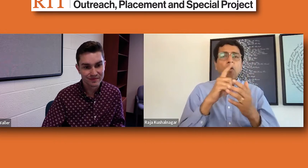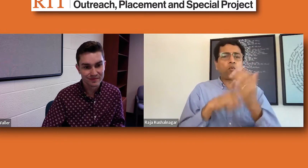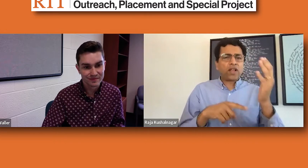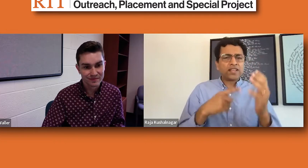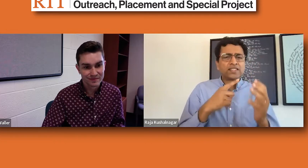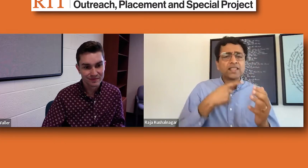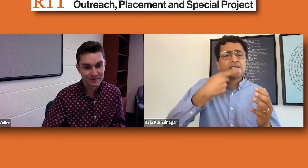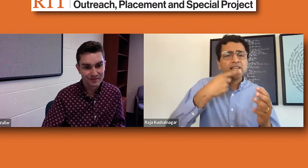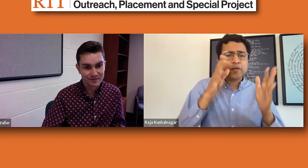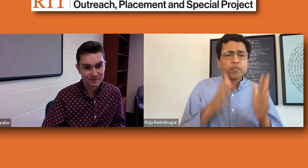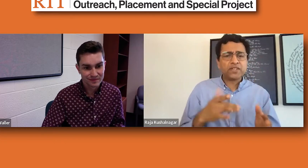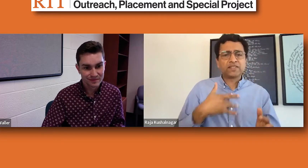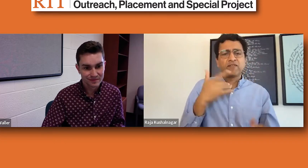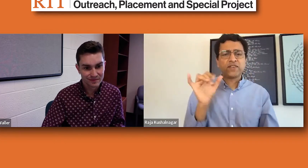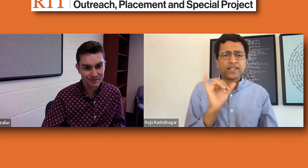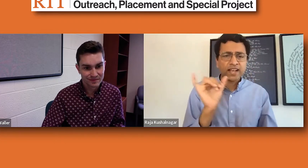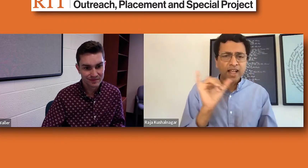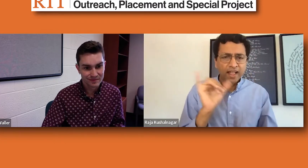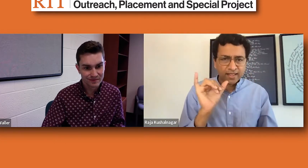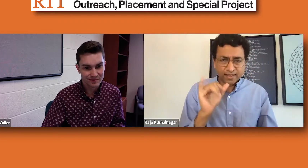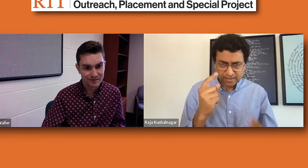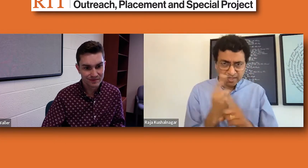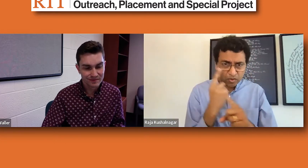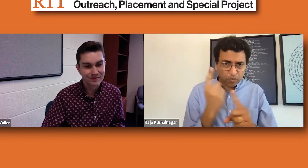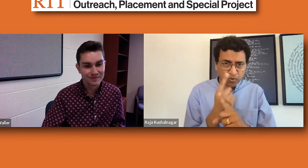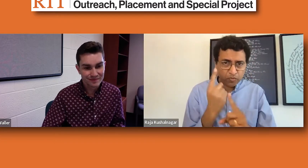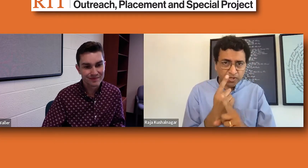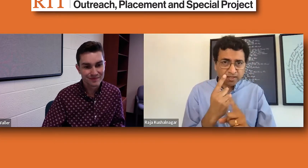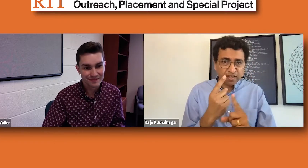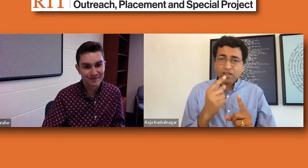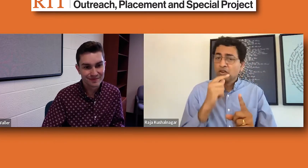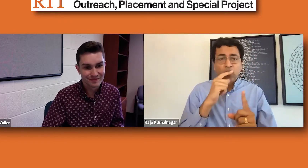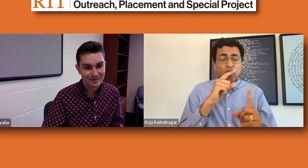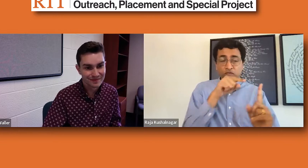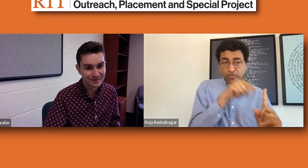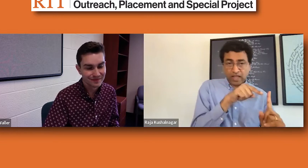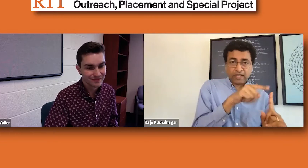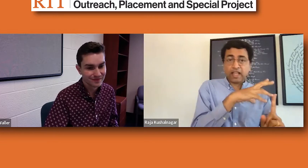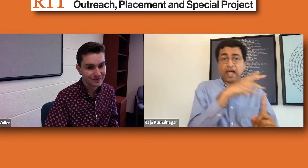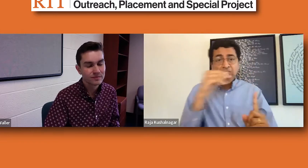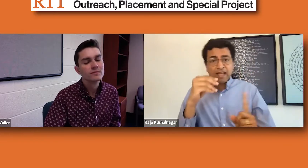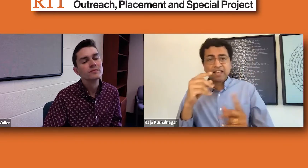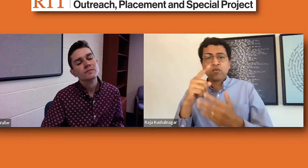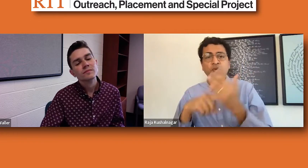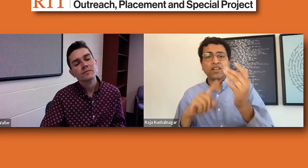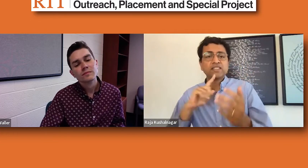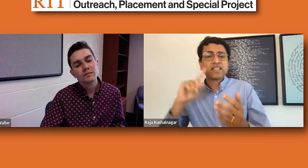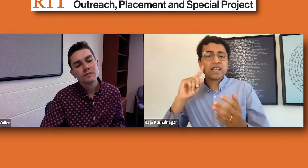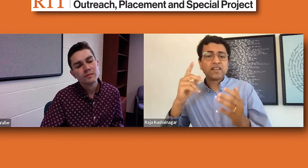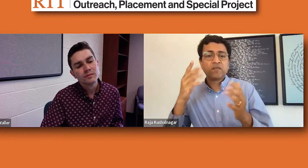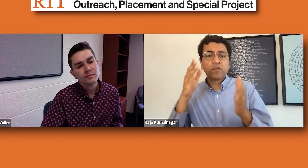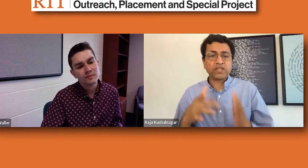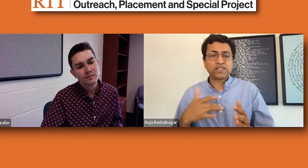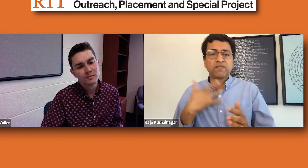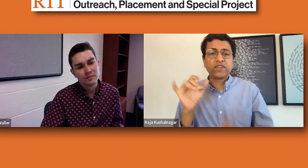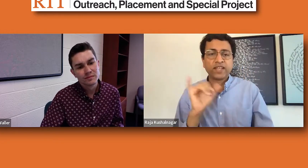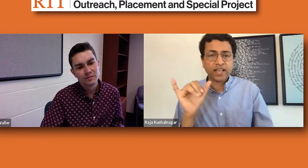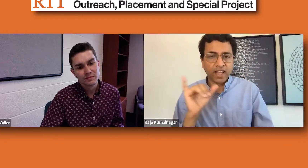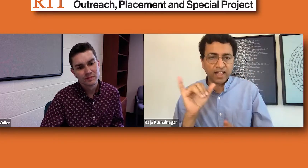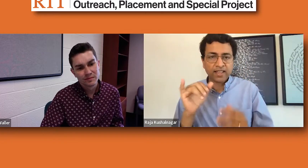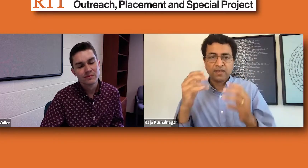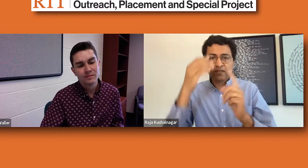or a speaking avatar, we want to know